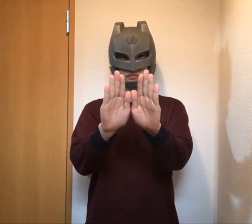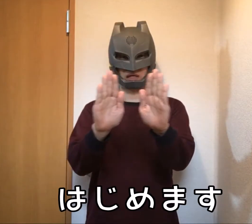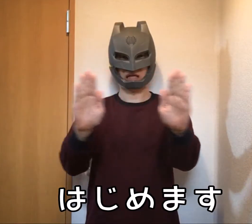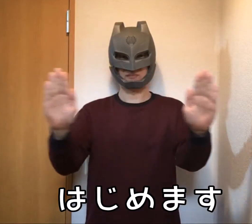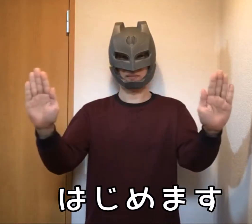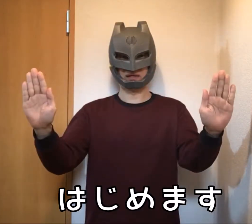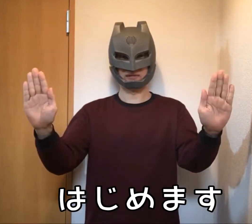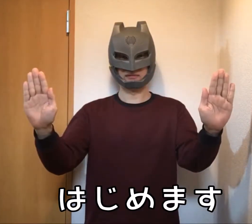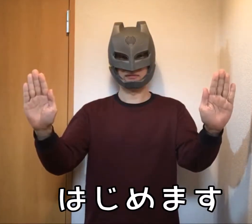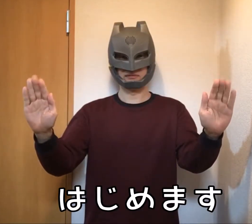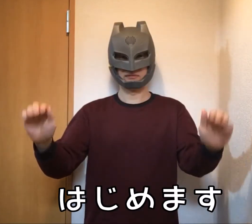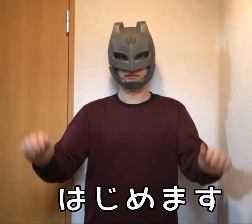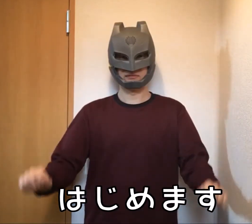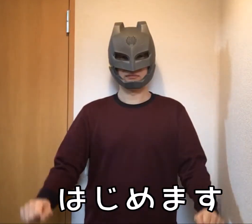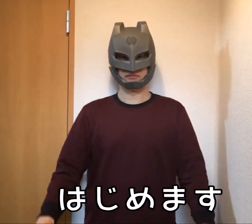Let's start